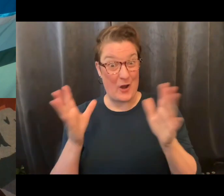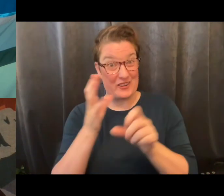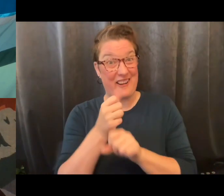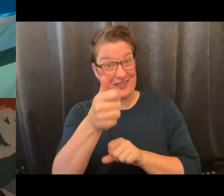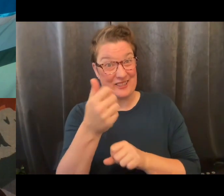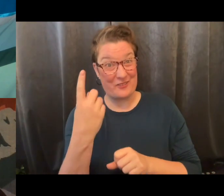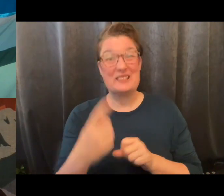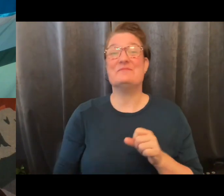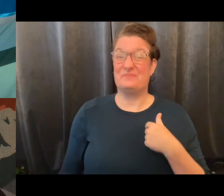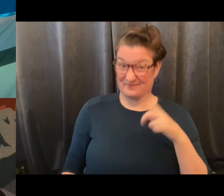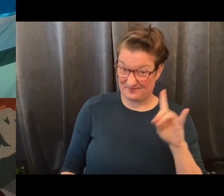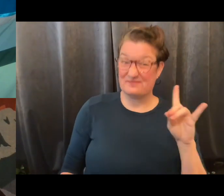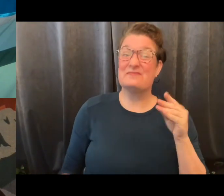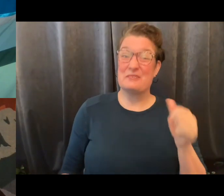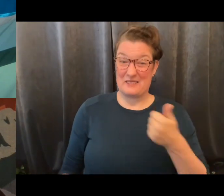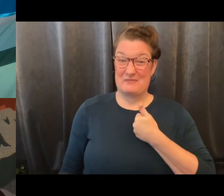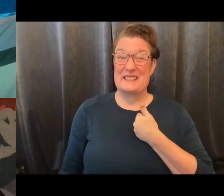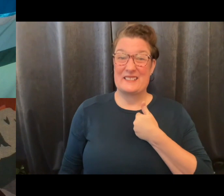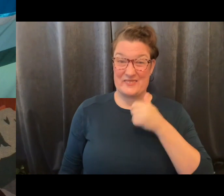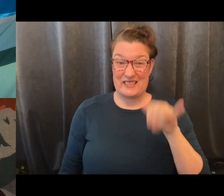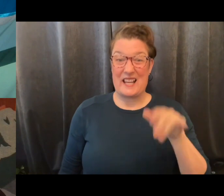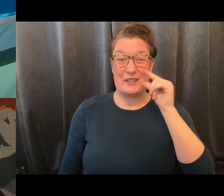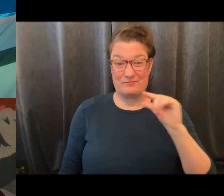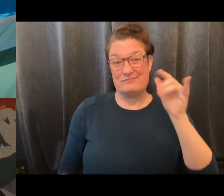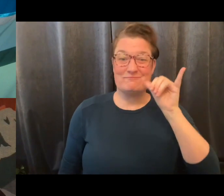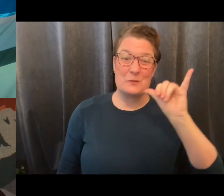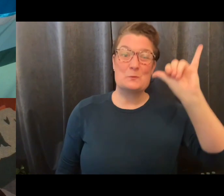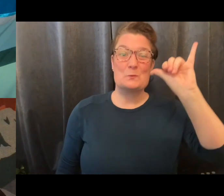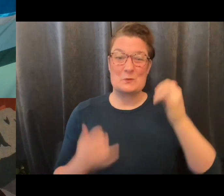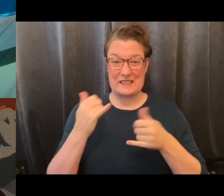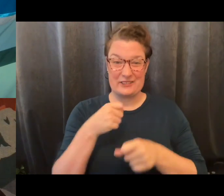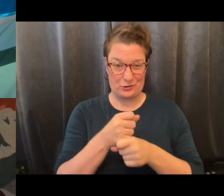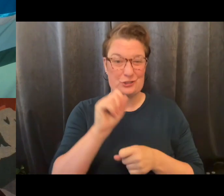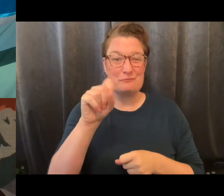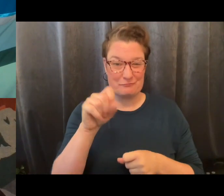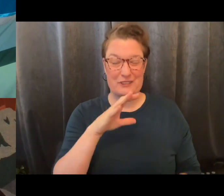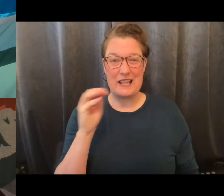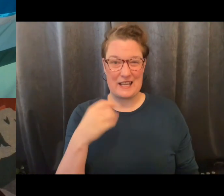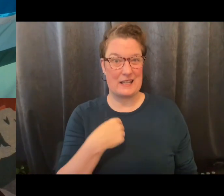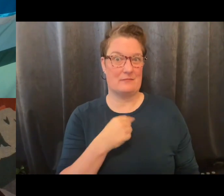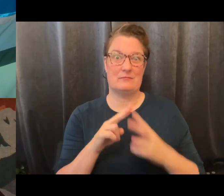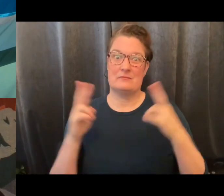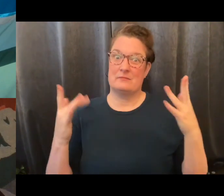Rebekah: I got myself a shofar this year. Yeah, and I am extremely happy about it.